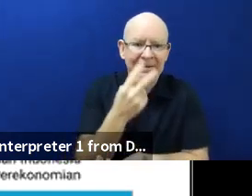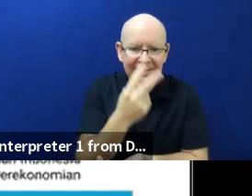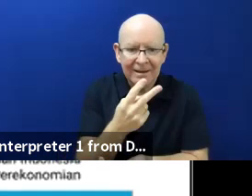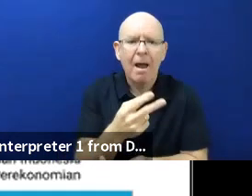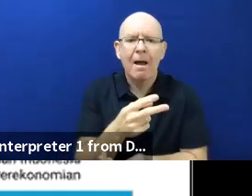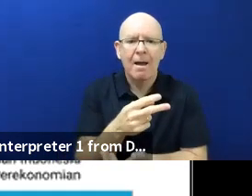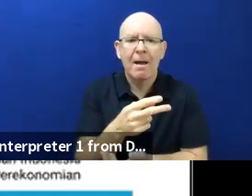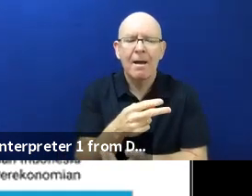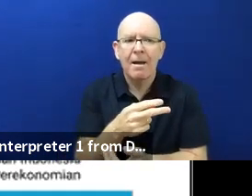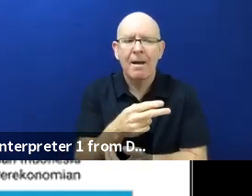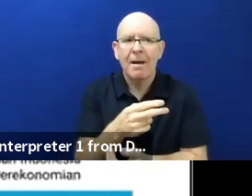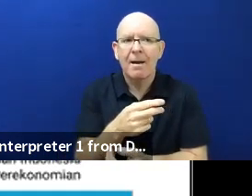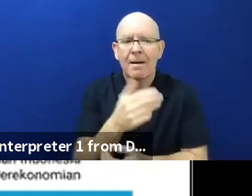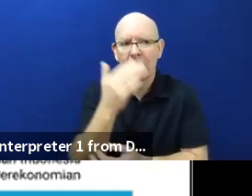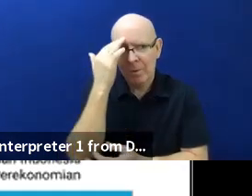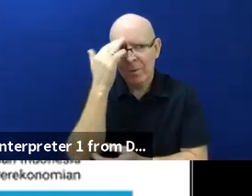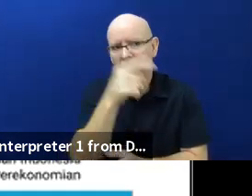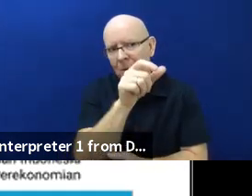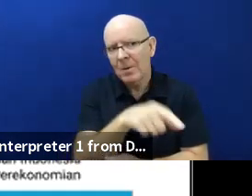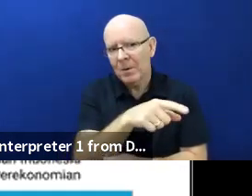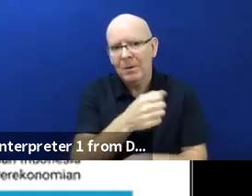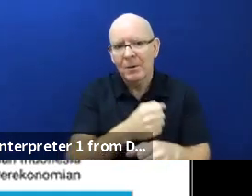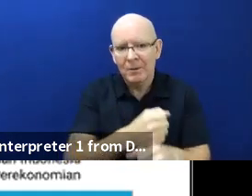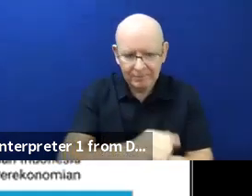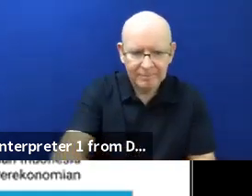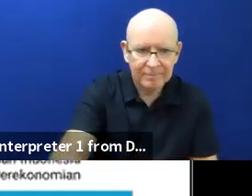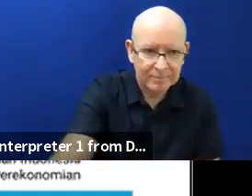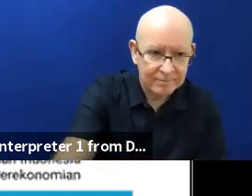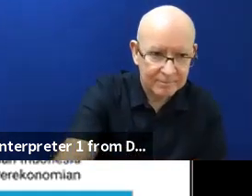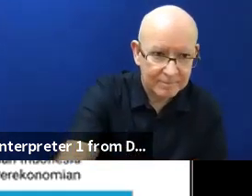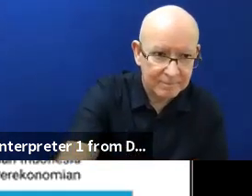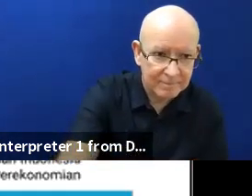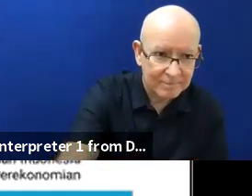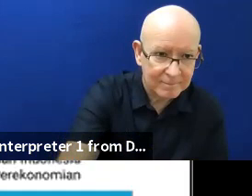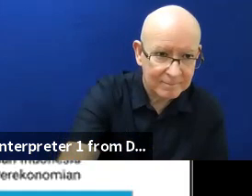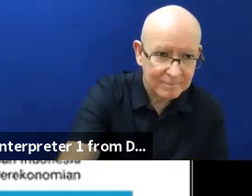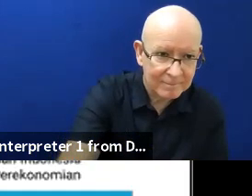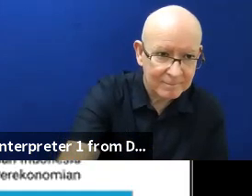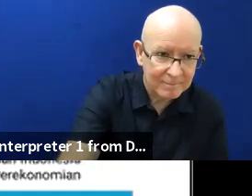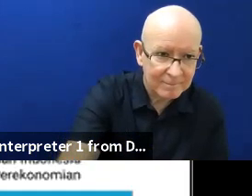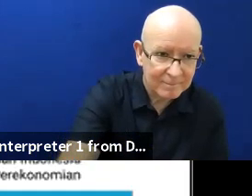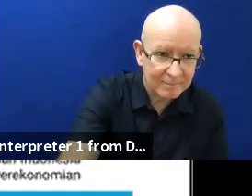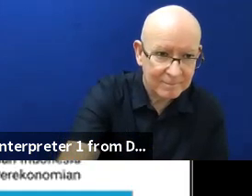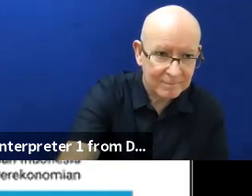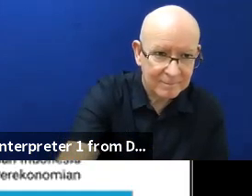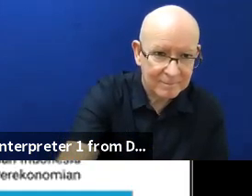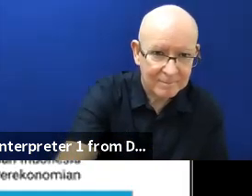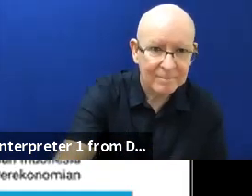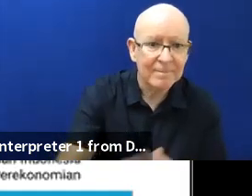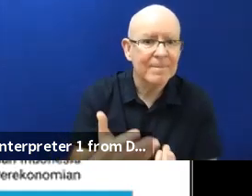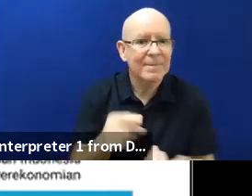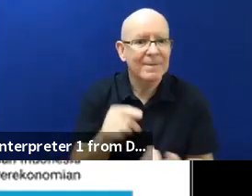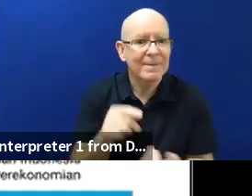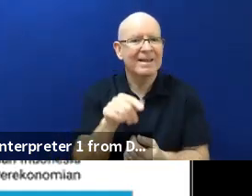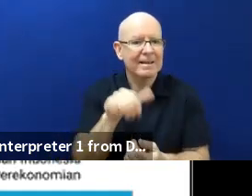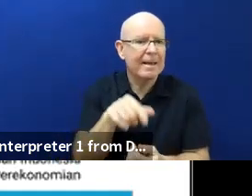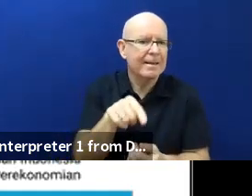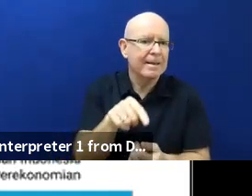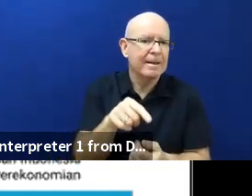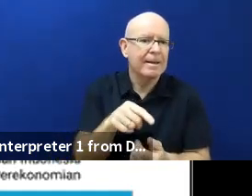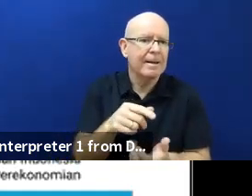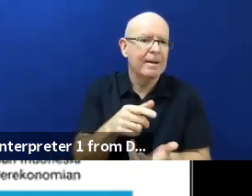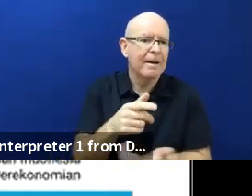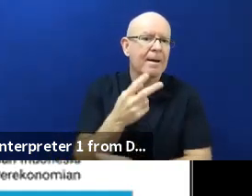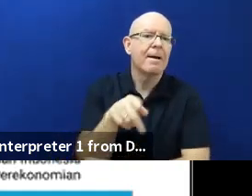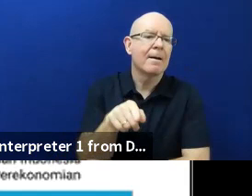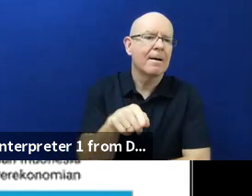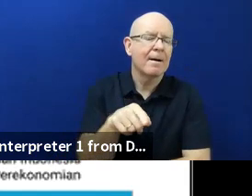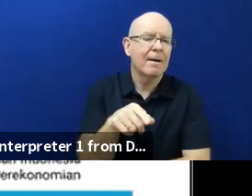look after a household member with a disability are considered in terms of pension rights as well.